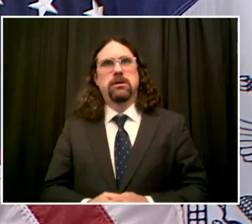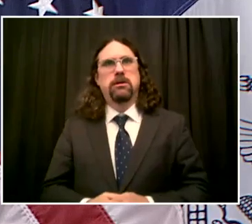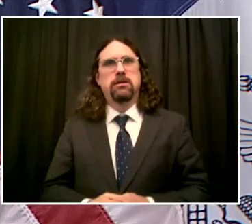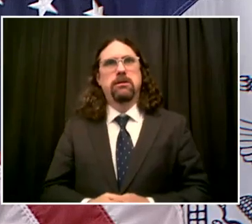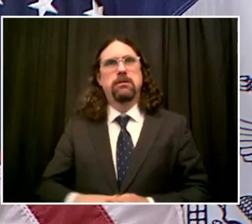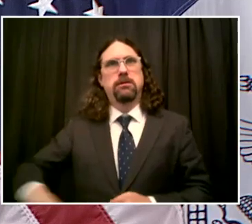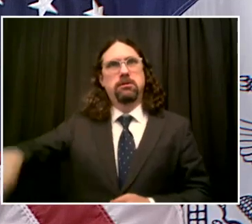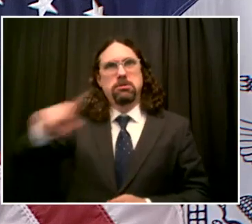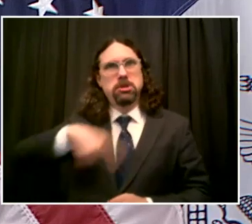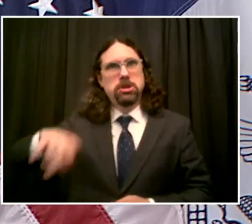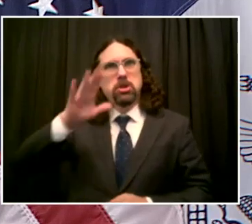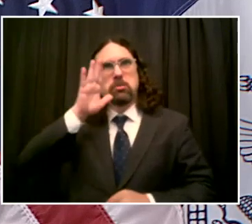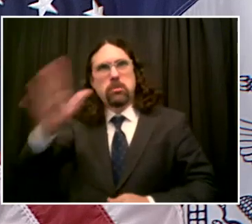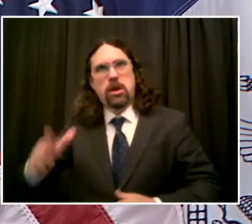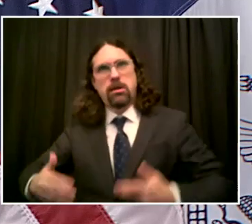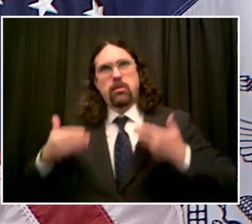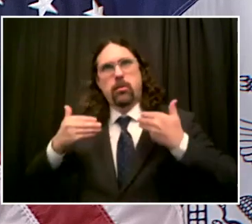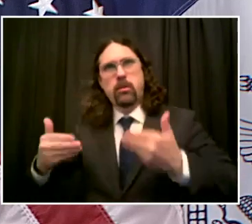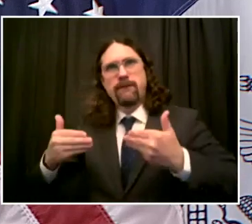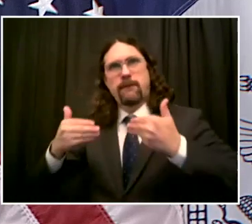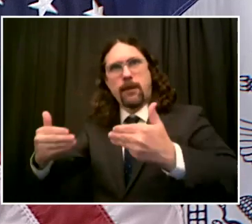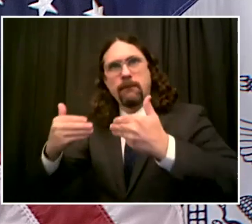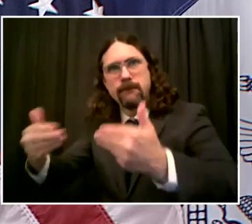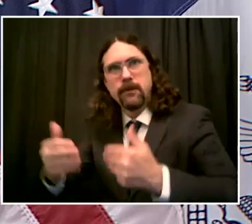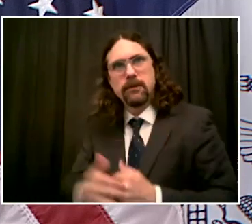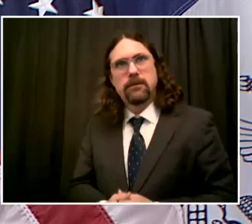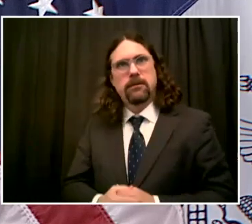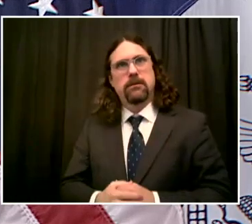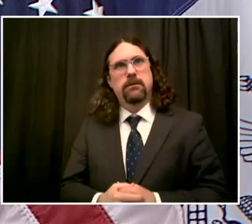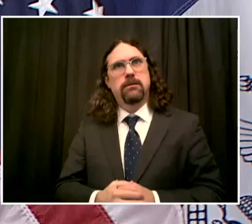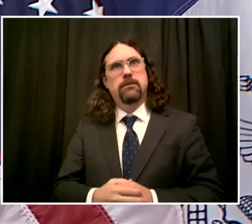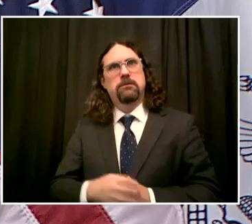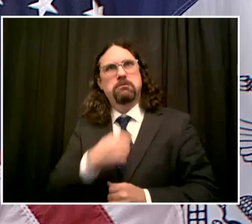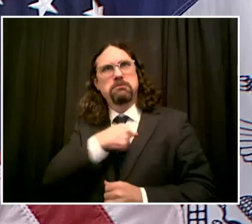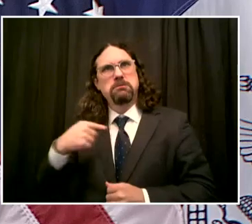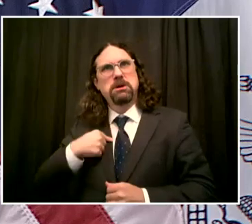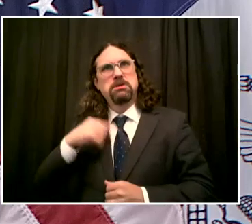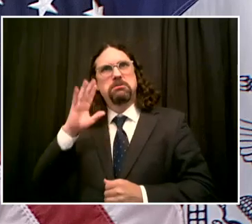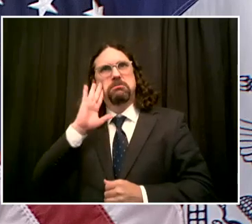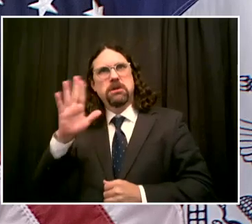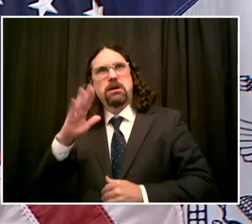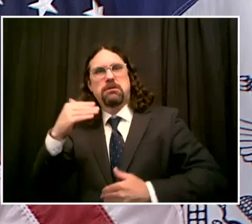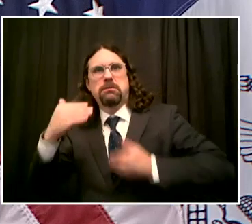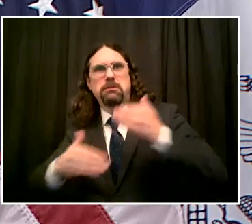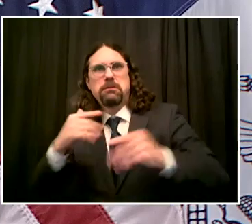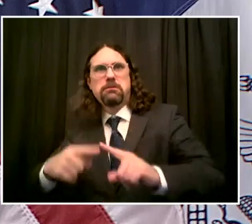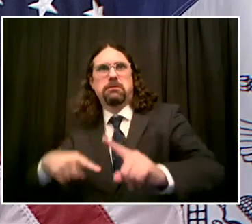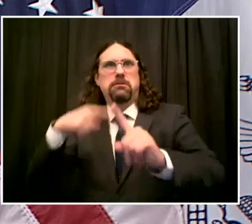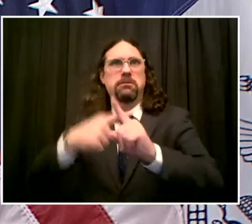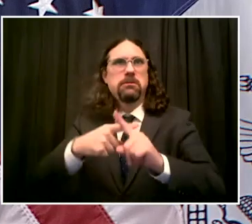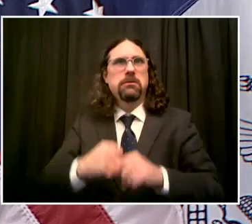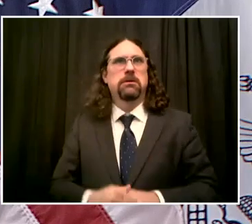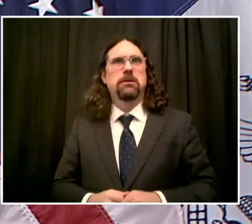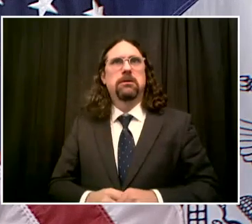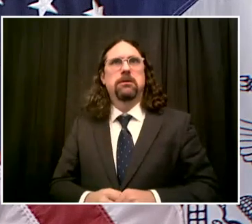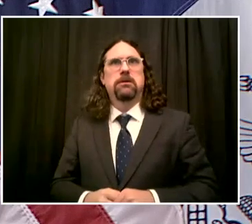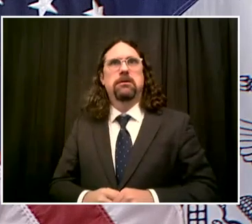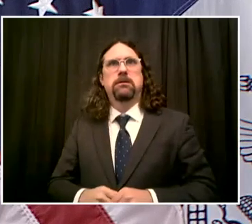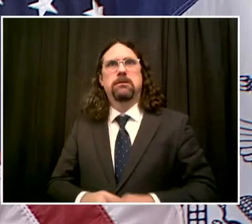MOVE FORWARD. WHY DO I KNOW IT? BECAUSE I'VE SEE INT SO MANY ITMES BEFORE WITH MY OWN EYES. DON'T TELL ME WTHA WEC'ANT